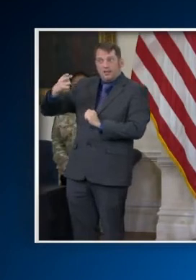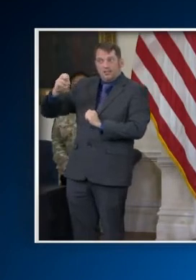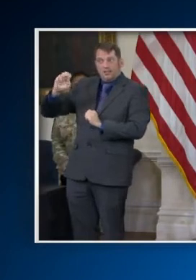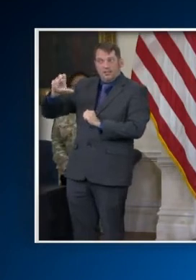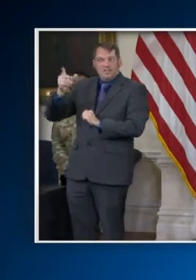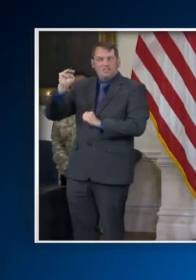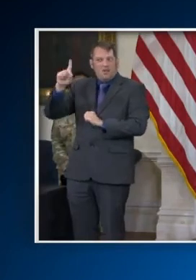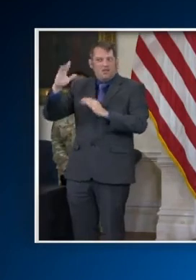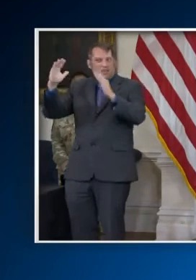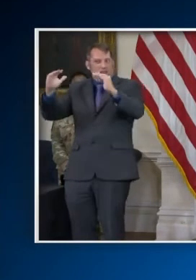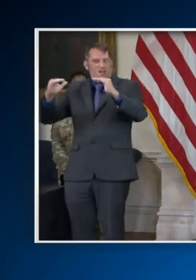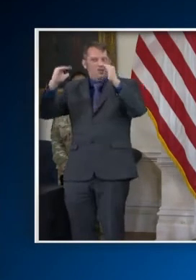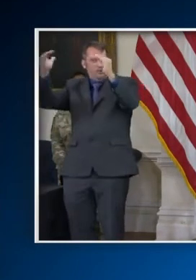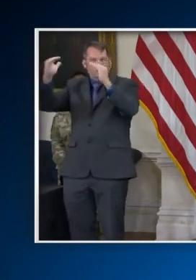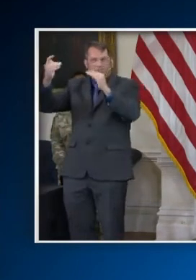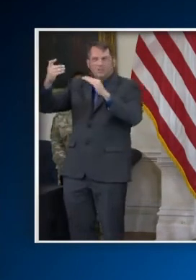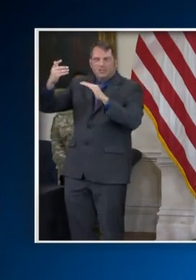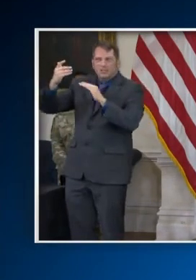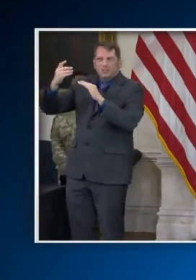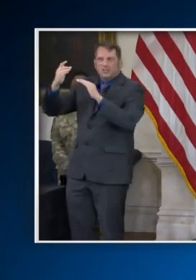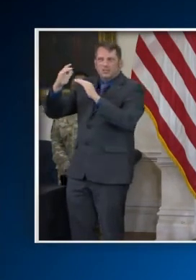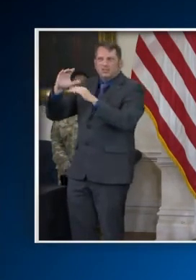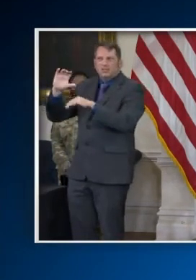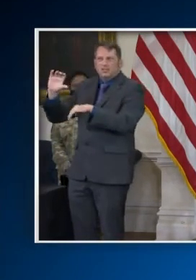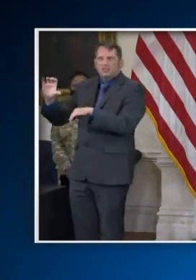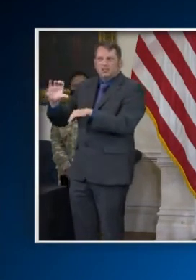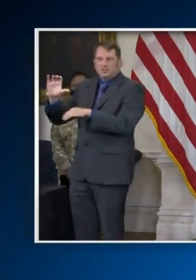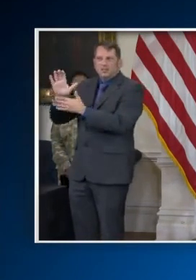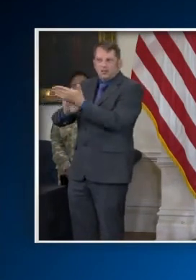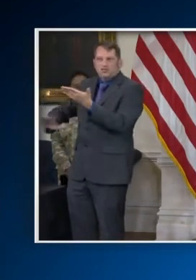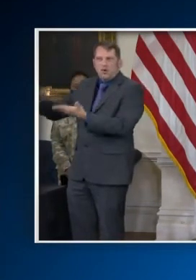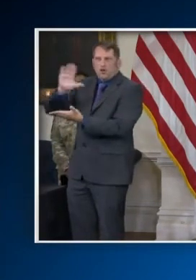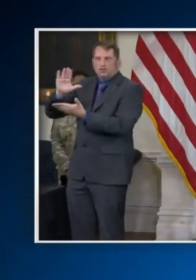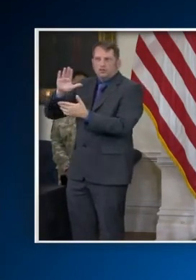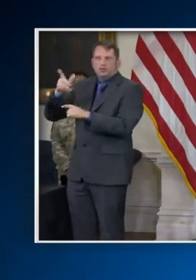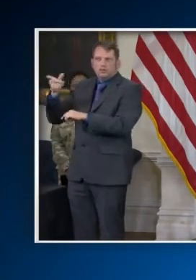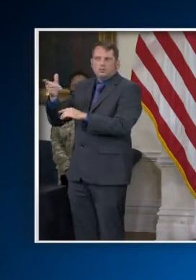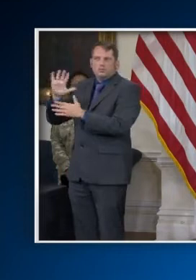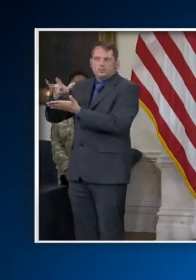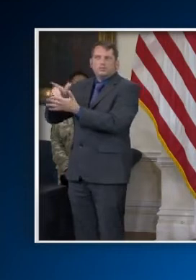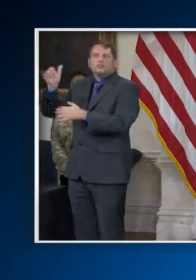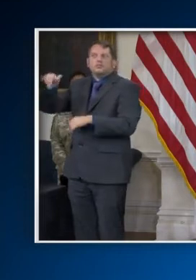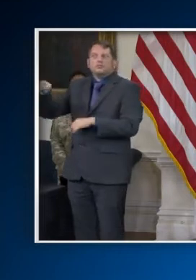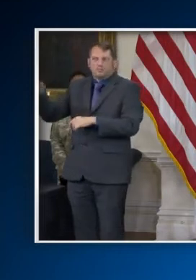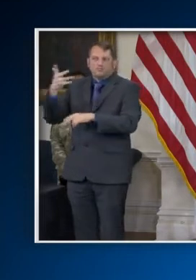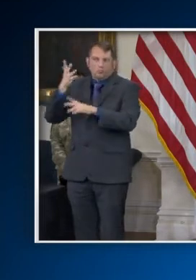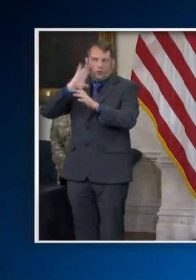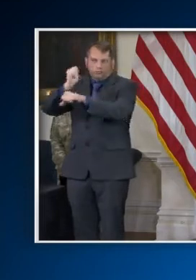HIGHER EDUCATION COMMISSION TO CONDUCT DIRECT OUTREACH TO ALL CAMPUSES IN THE STATE.